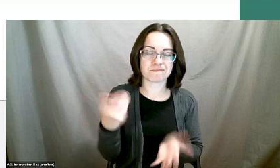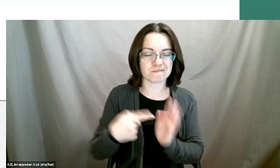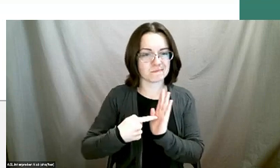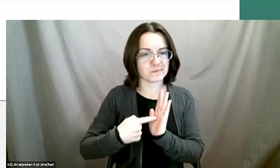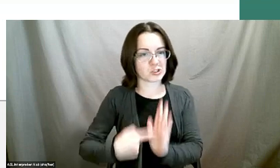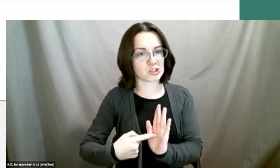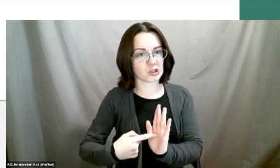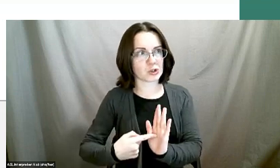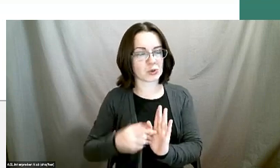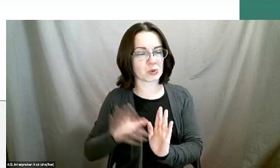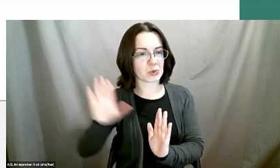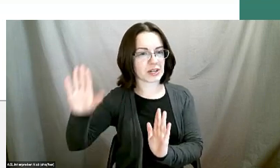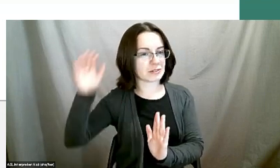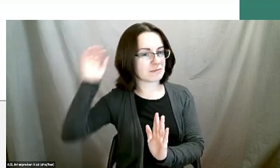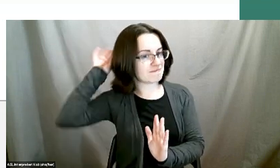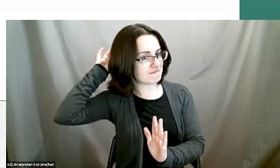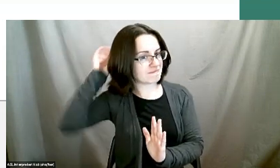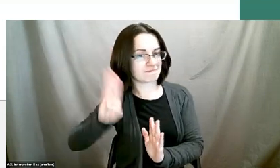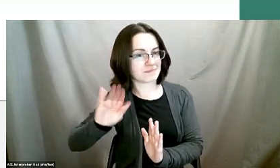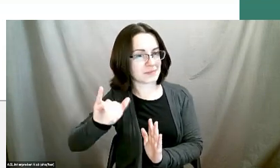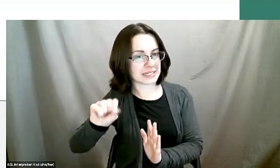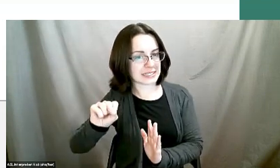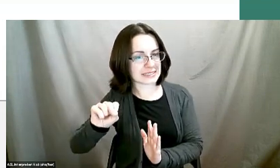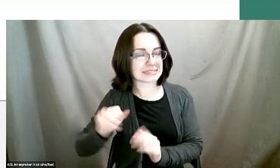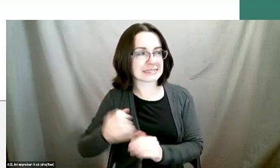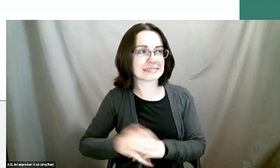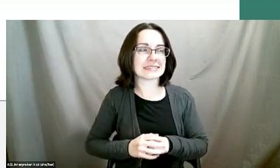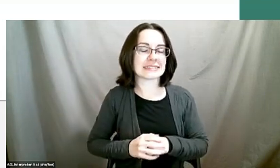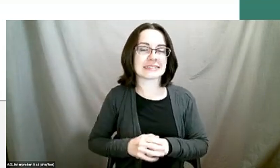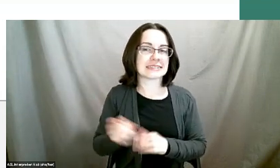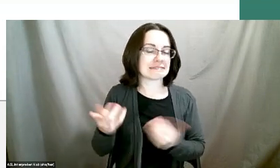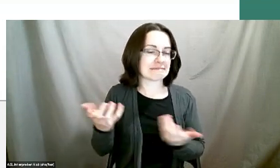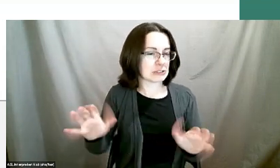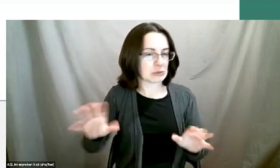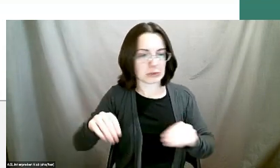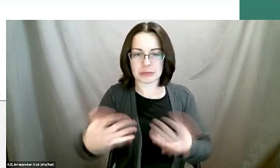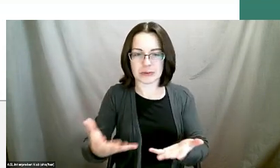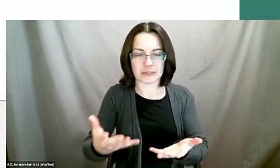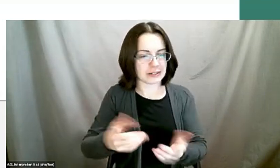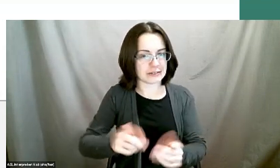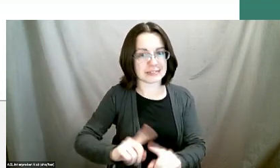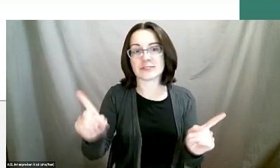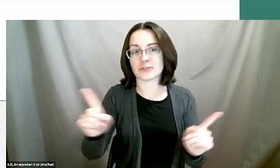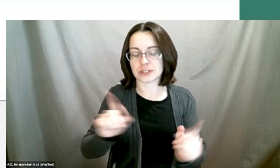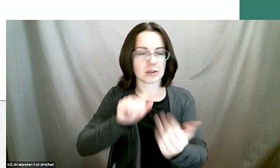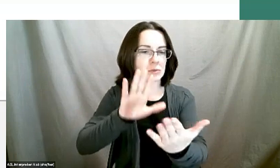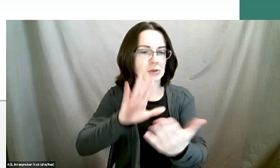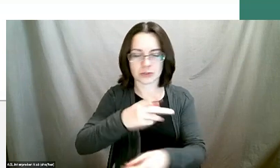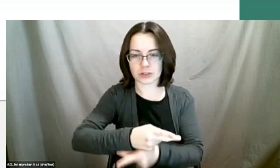don't want to provide care differently than they would provide for anybody.